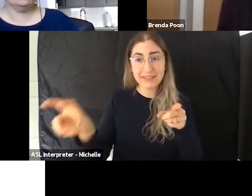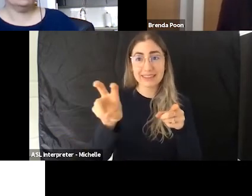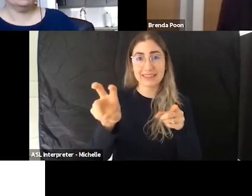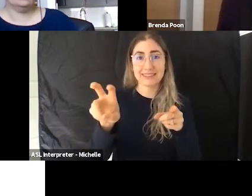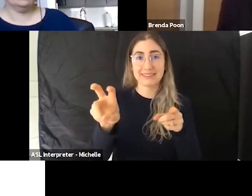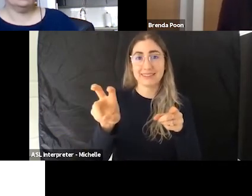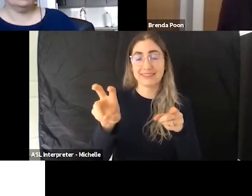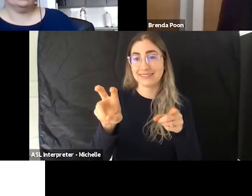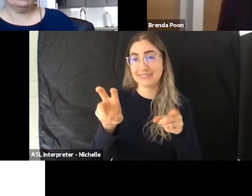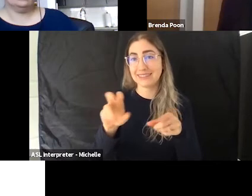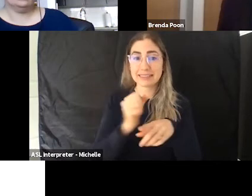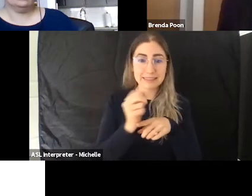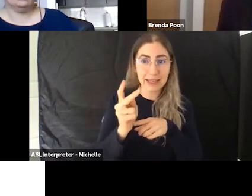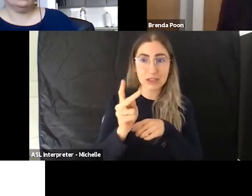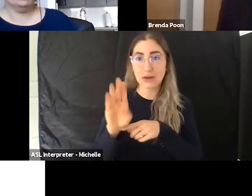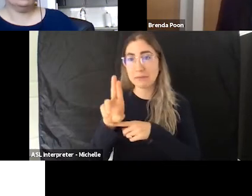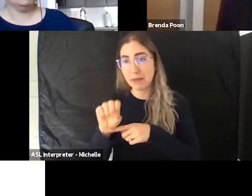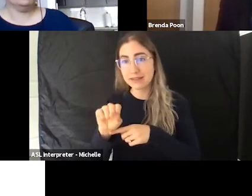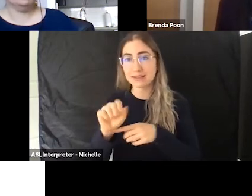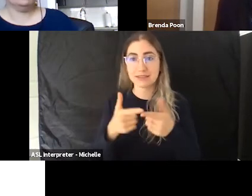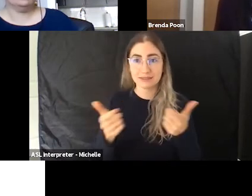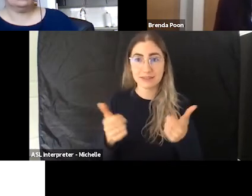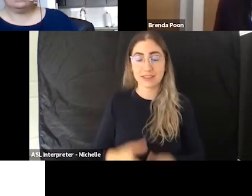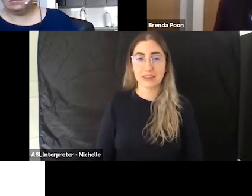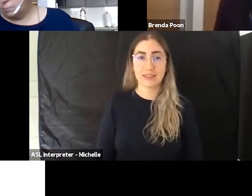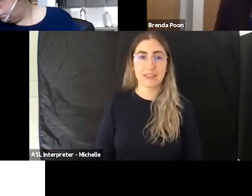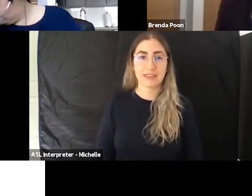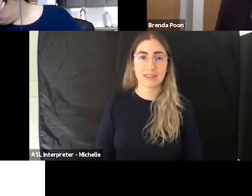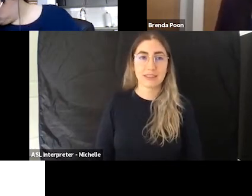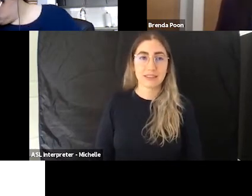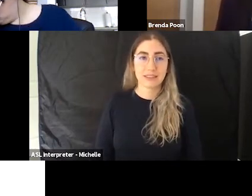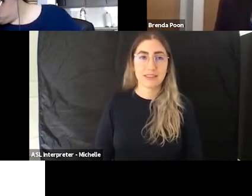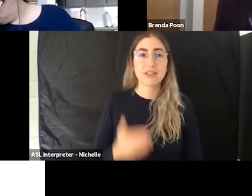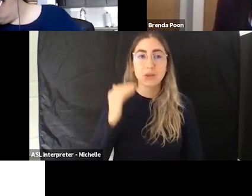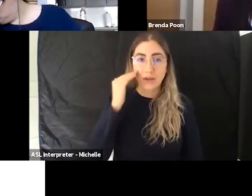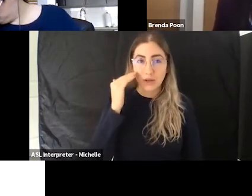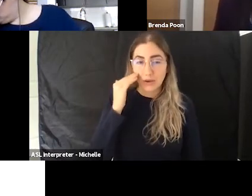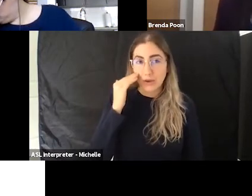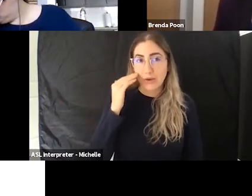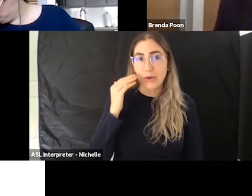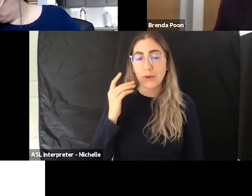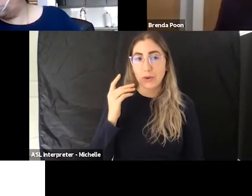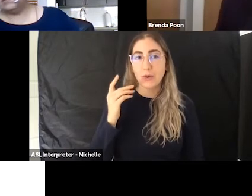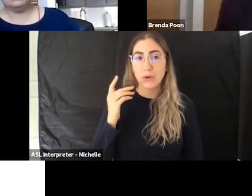ANOTHER AREA WAS AROUND THE DIFFICULTIES IN TRAVELLING ON PUBLIC TRANSIT.